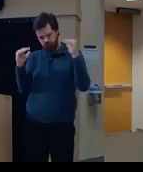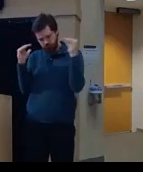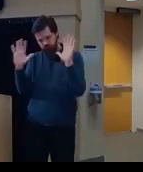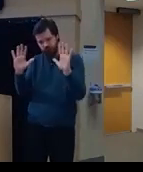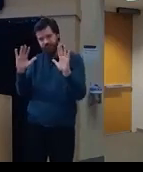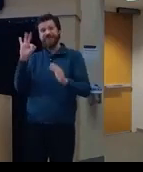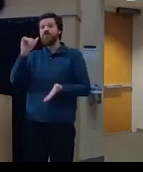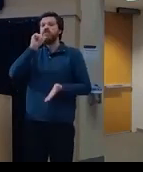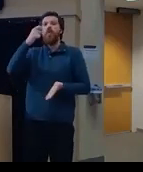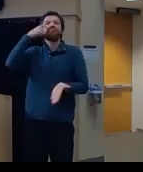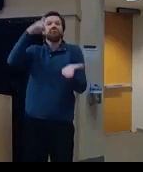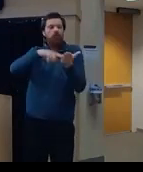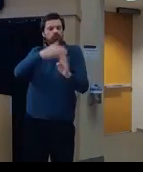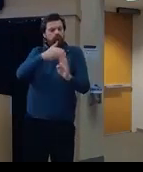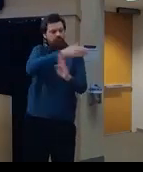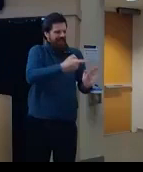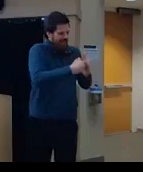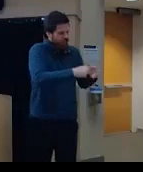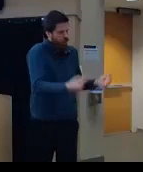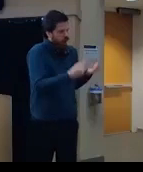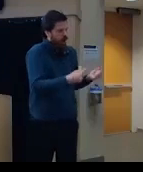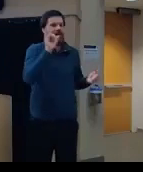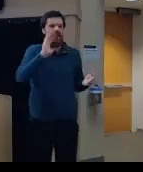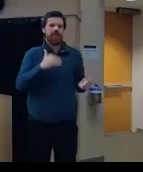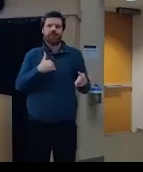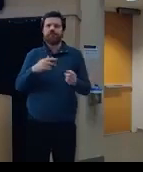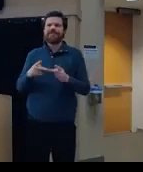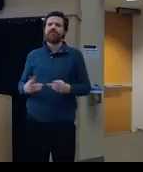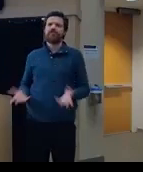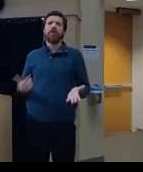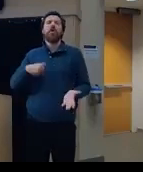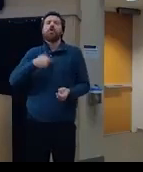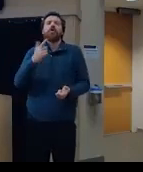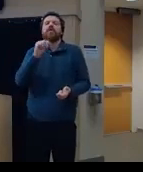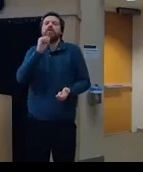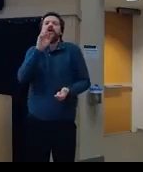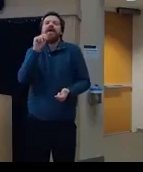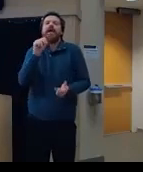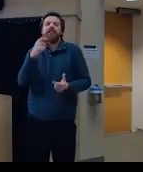of the harm of the initial harm and that's where we are we won't even acknowledge the initial harm